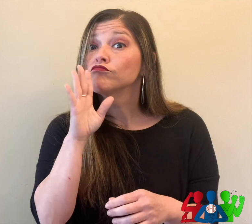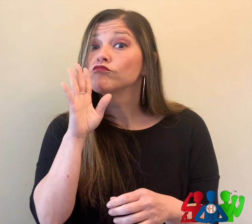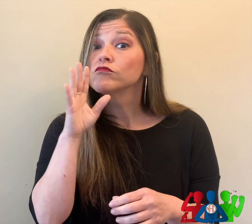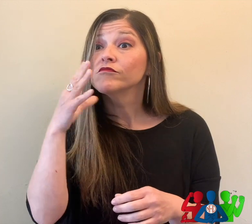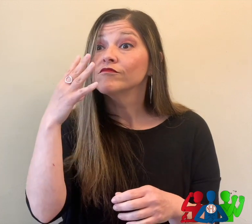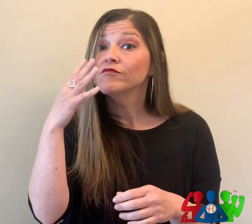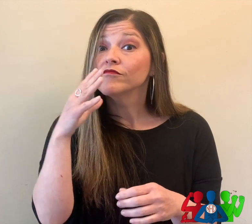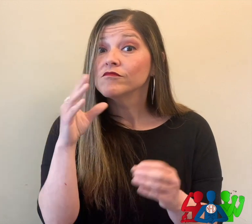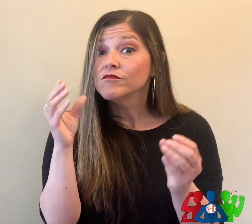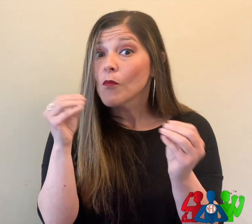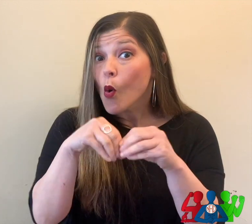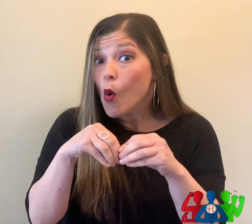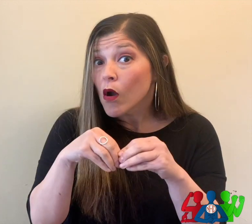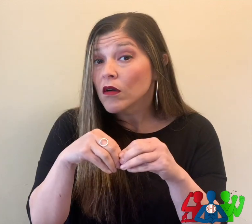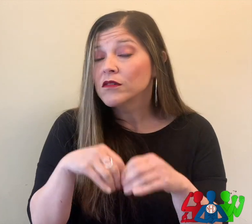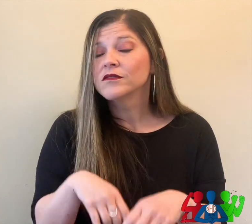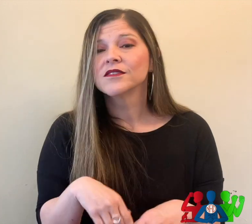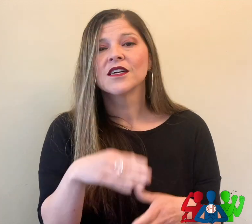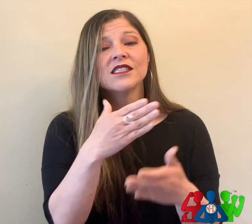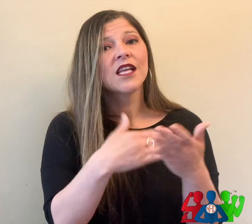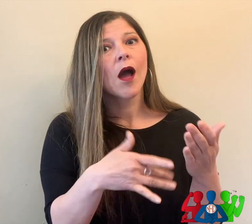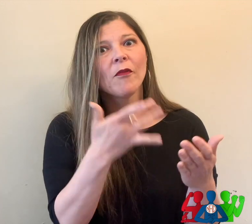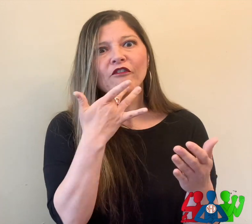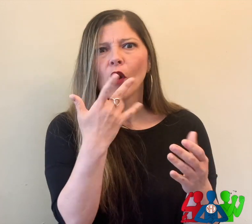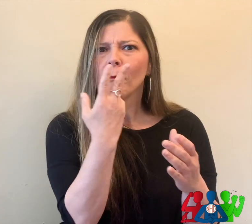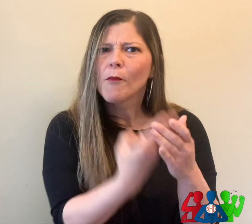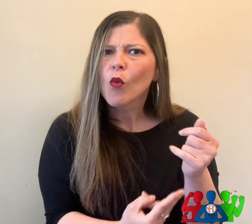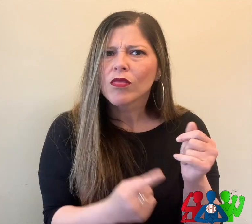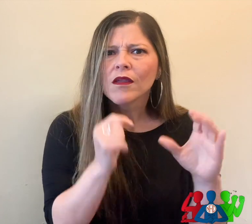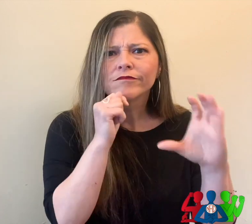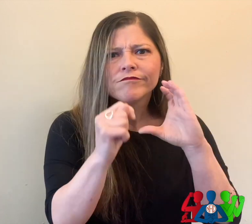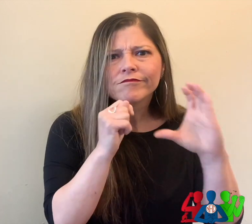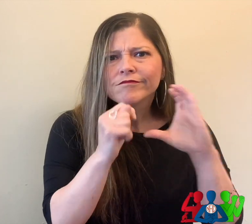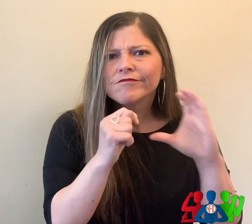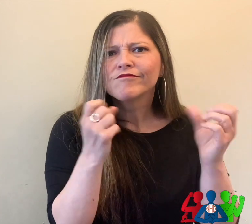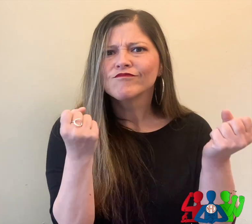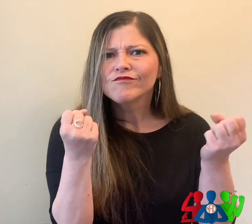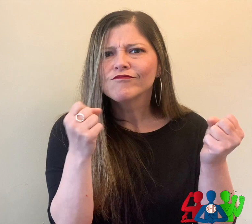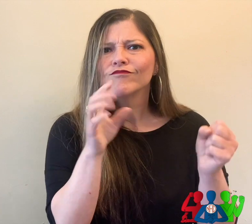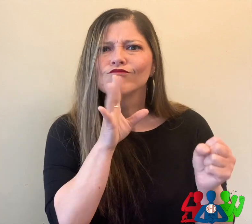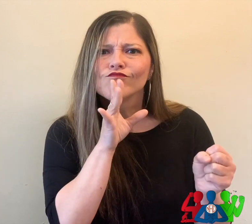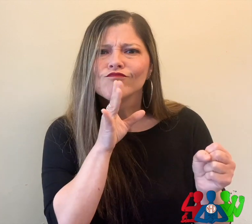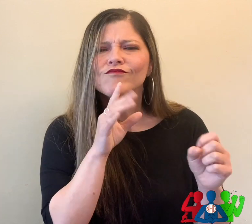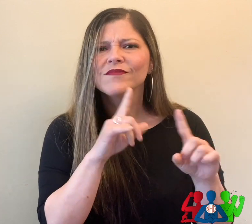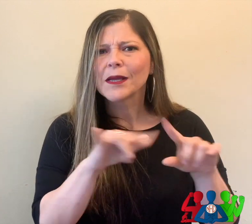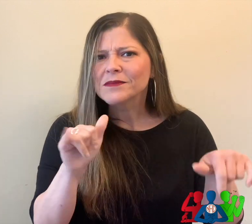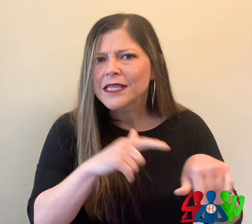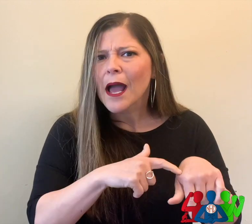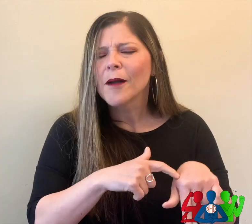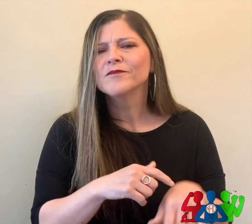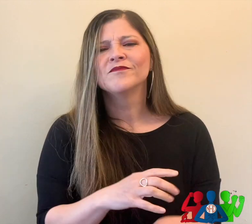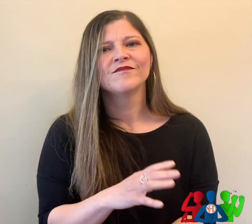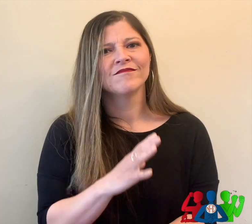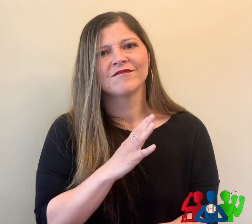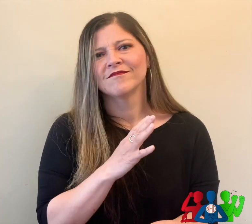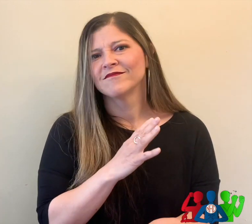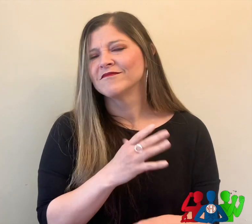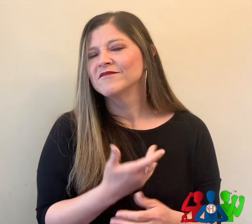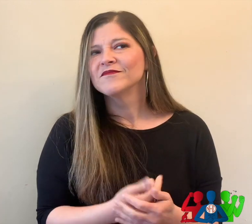sign language 100% of the time. Some others may want to use spoken language more than sign